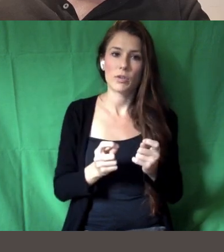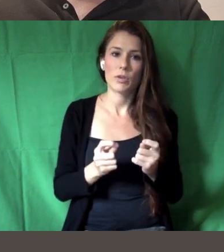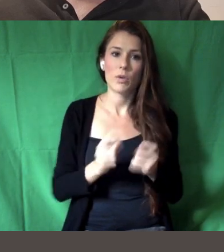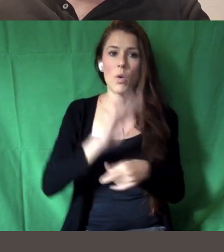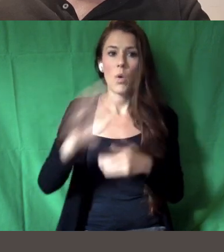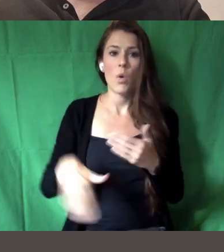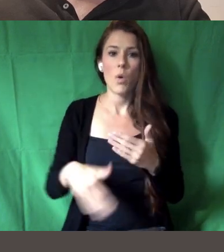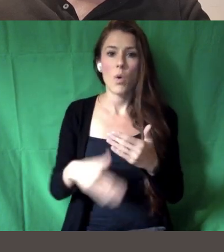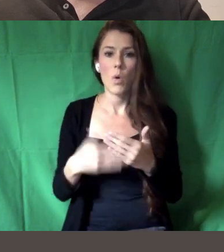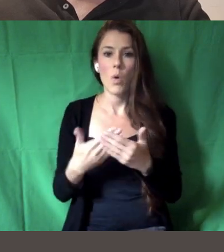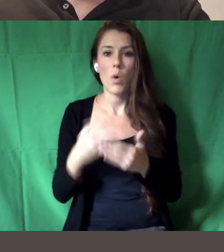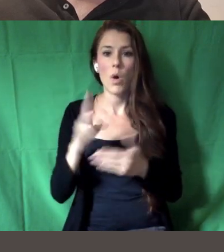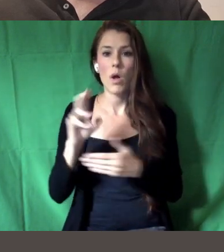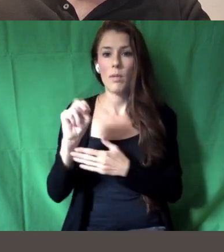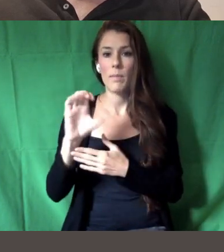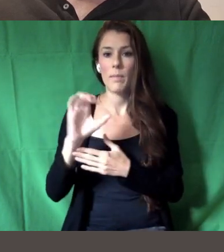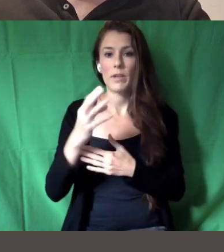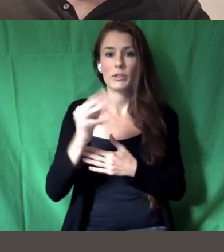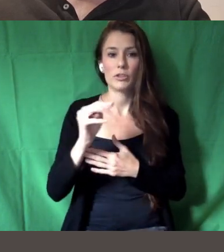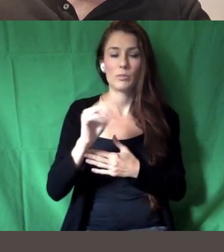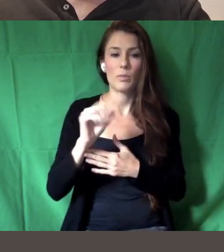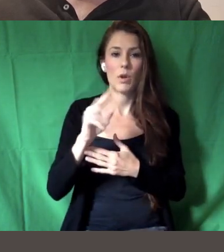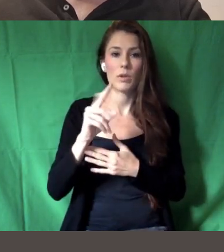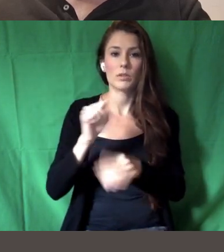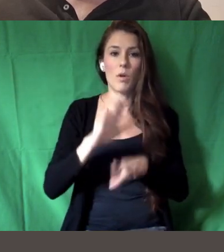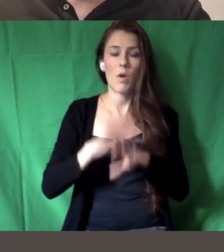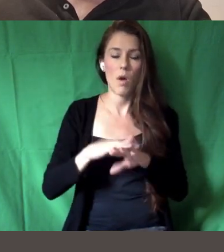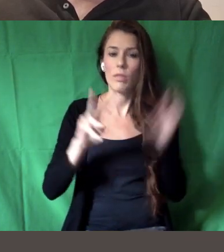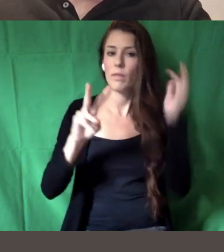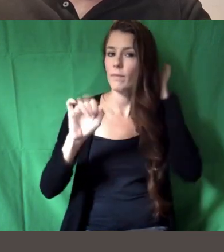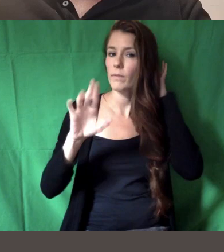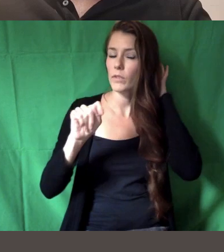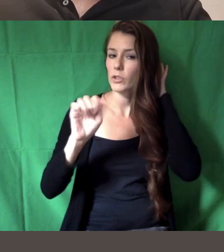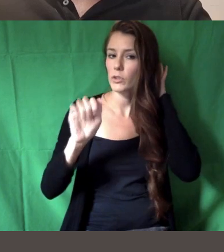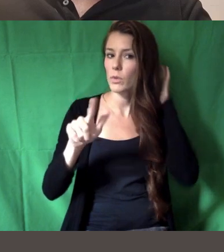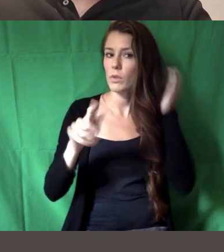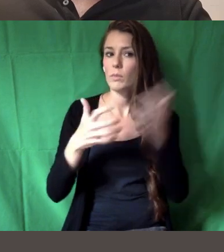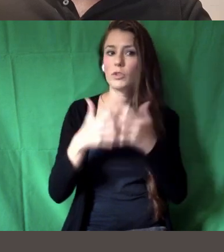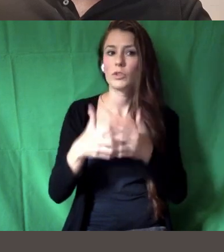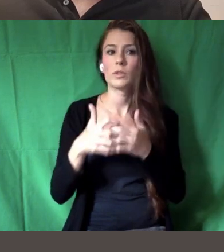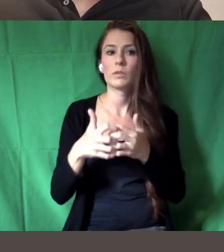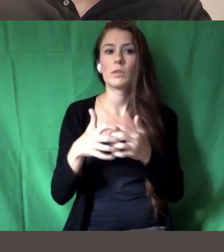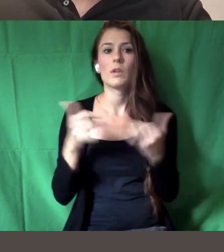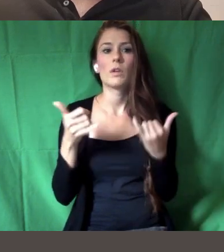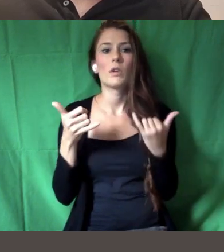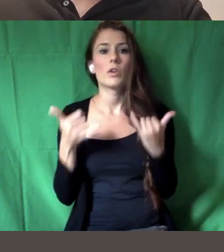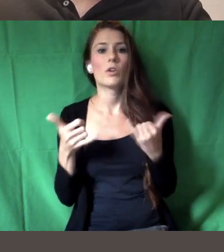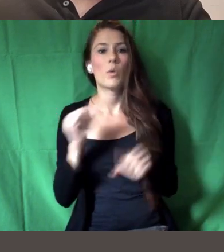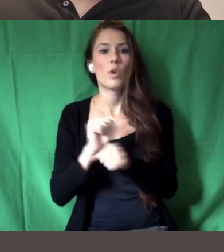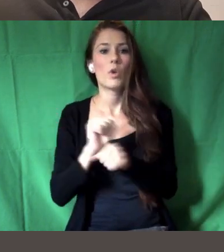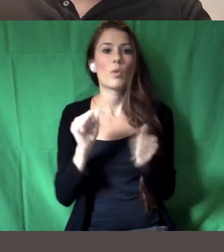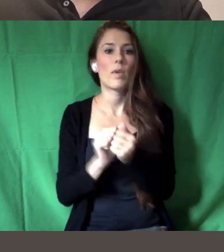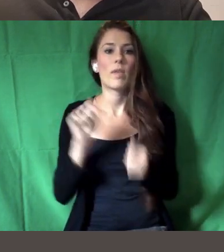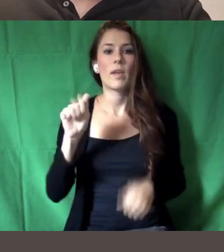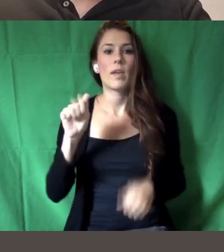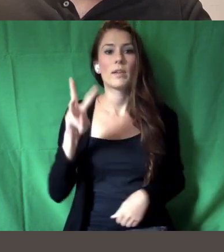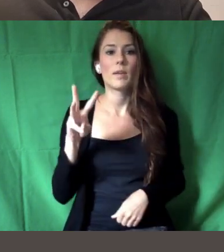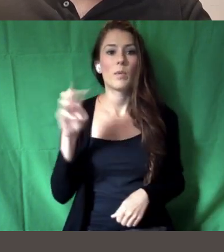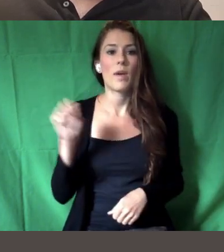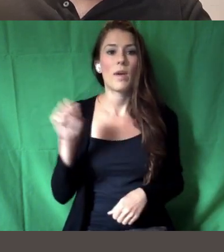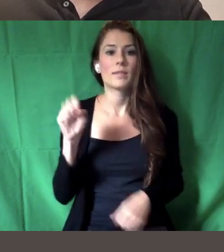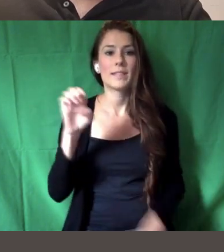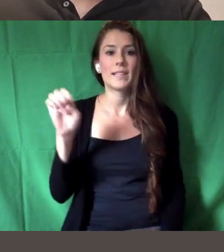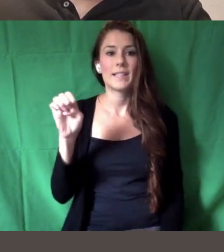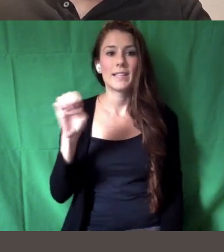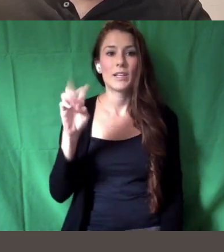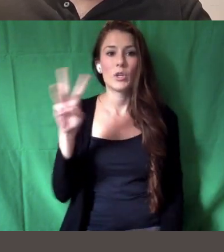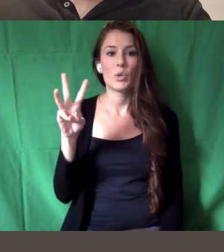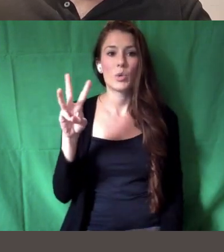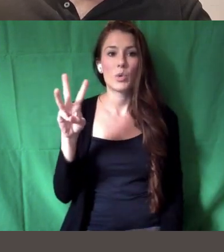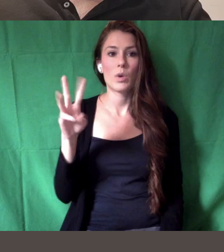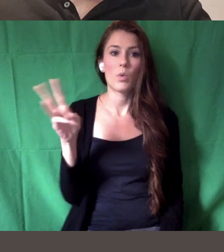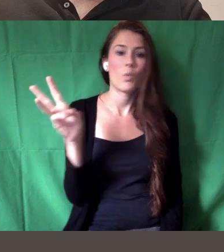run all benchmarks on virtual machines. I'm currently working with the AWS eu-west-1